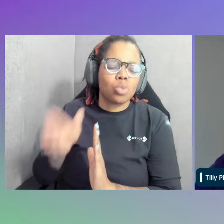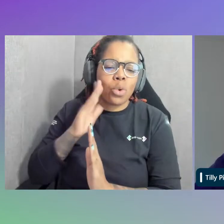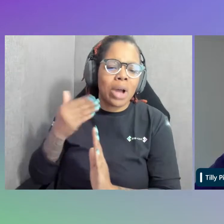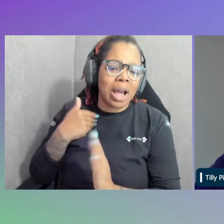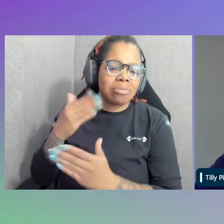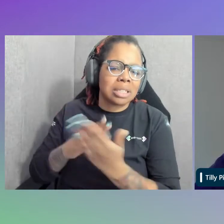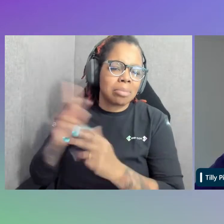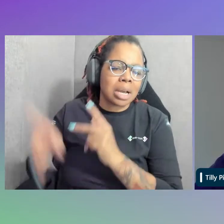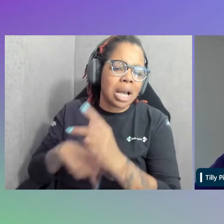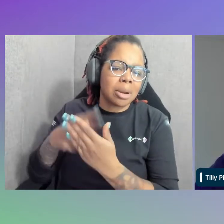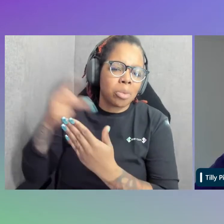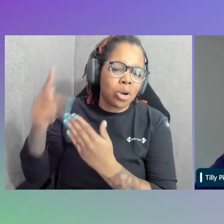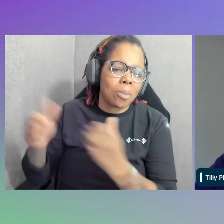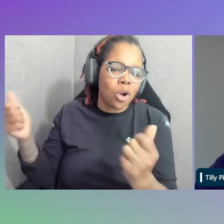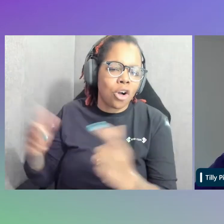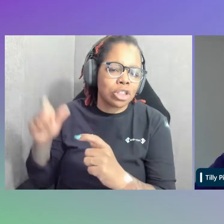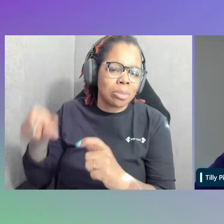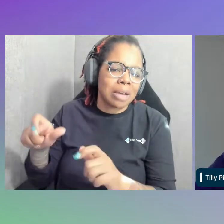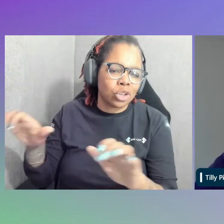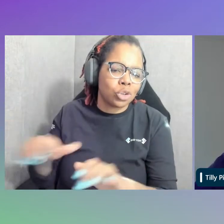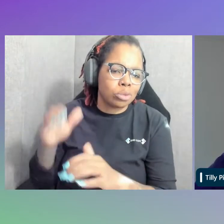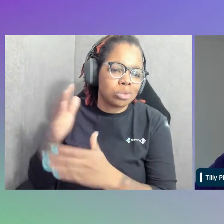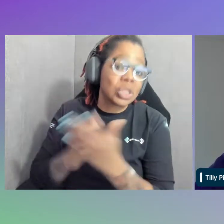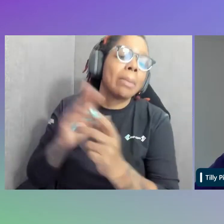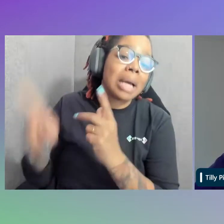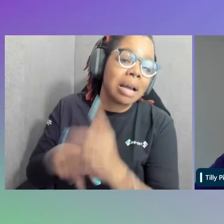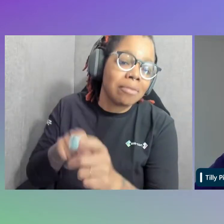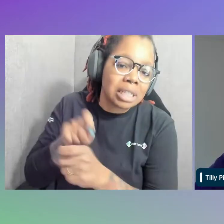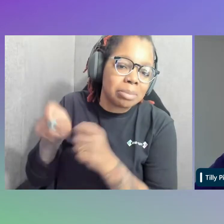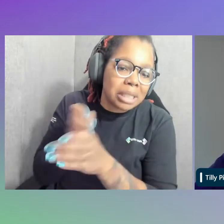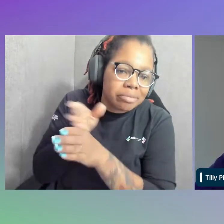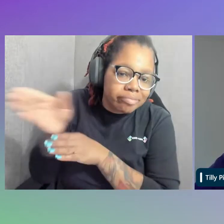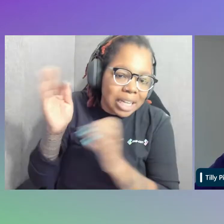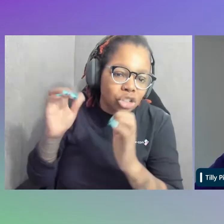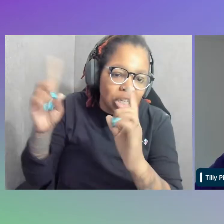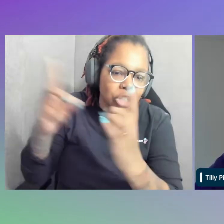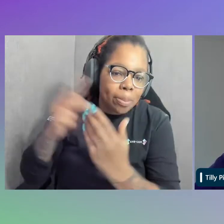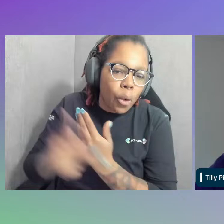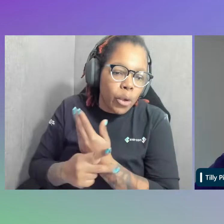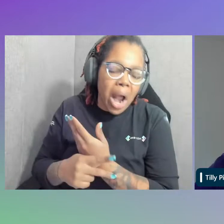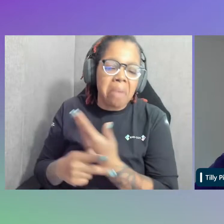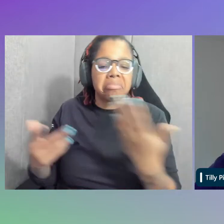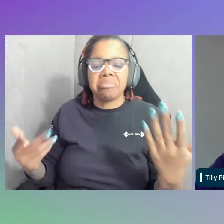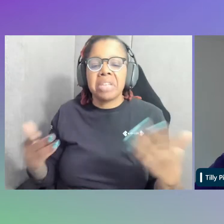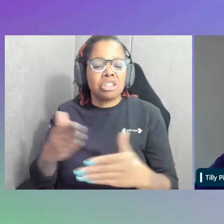they all need to do a certain type of education program and things. So, um, you know,